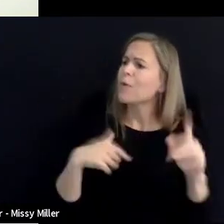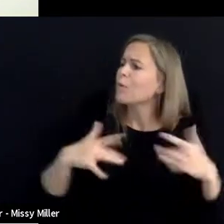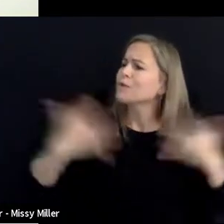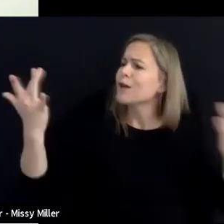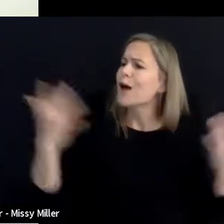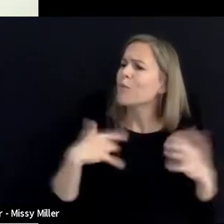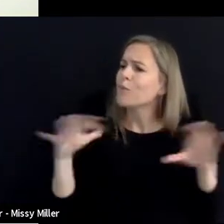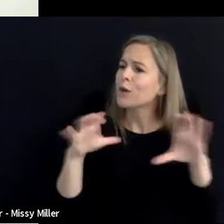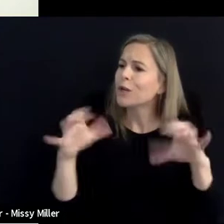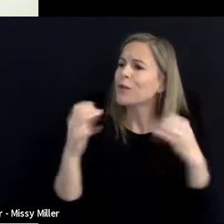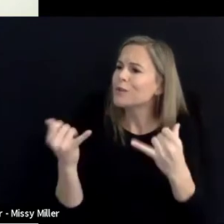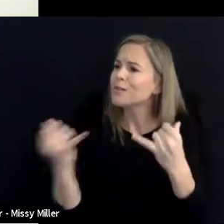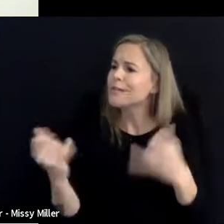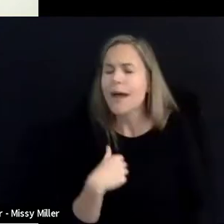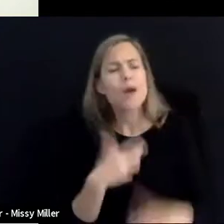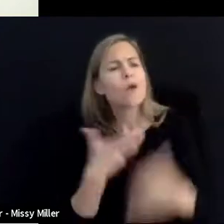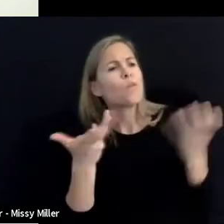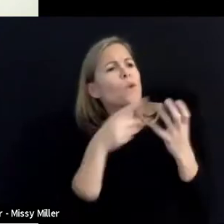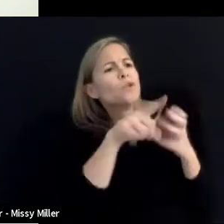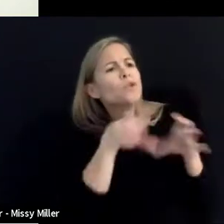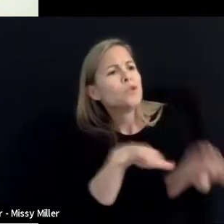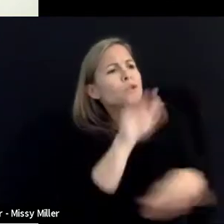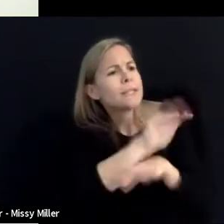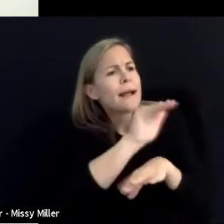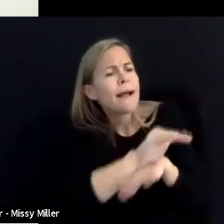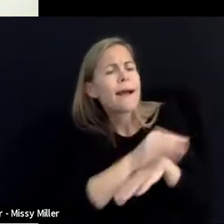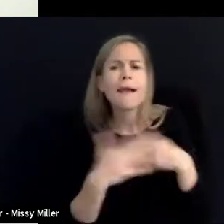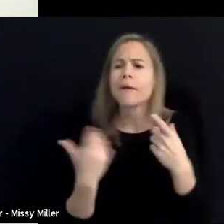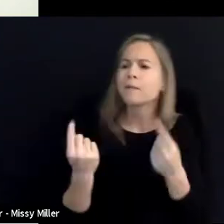Oh, what'd you do? What are you doing this evening? And how was it?